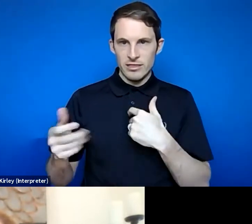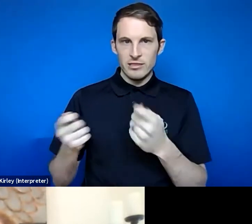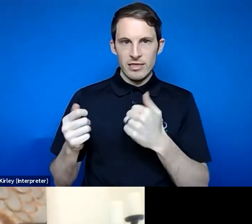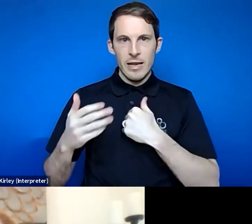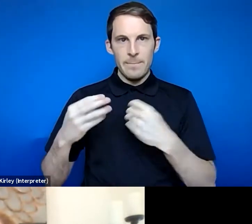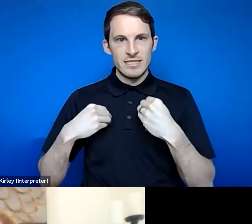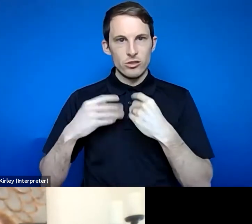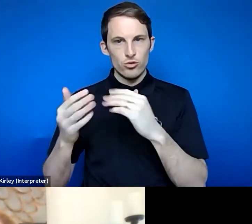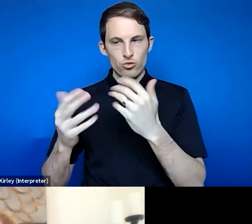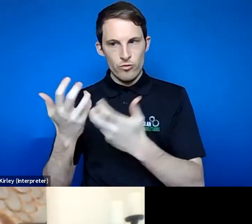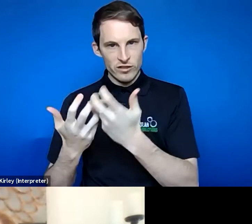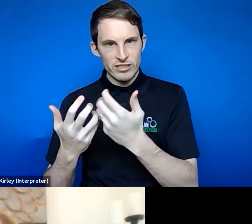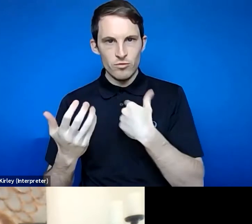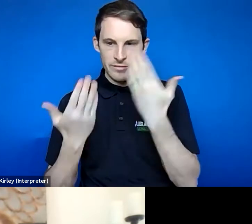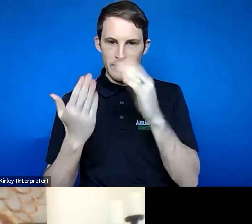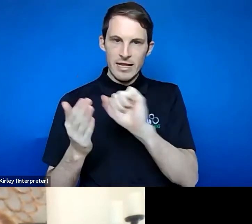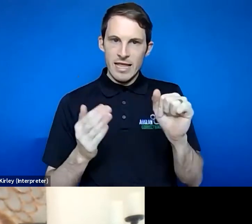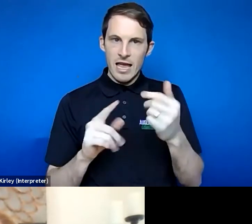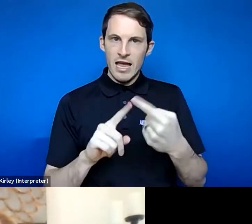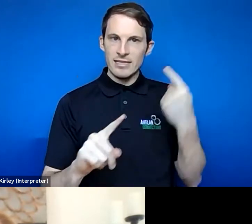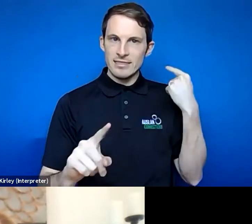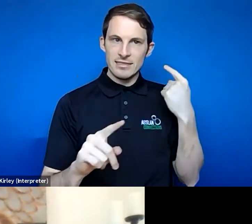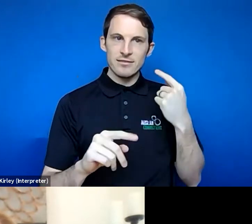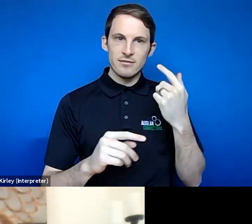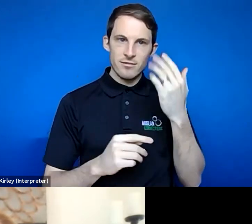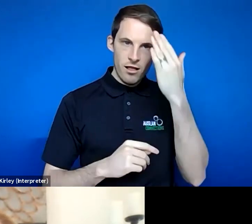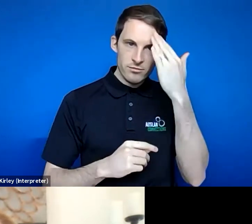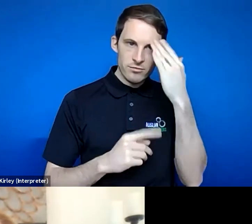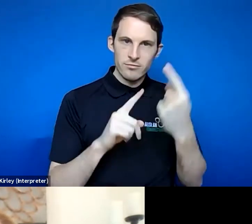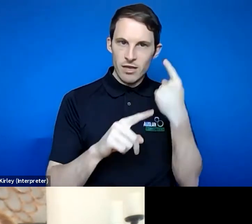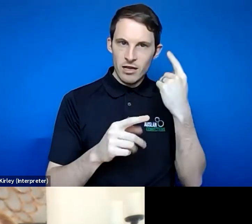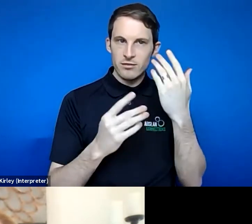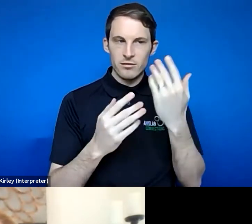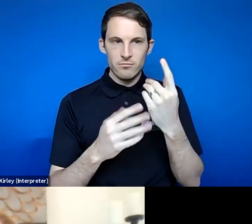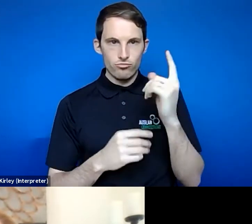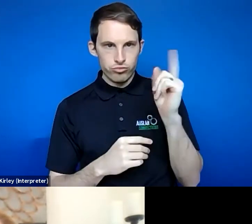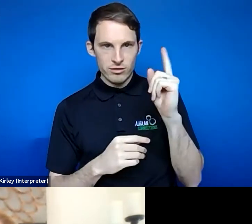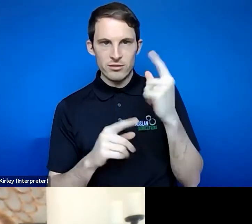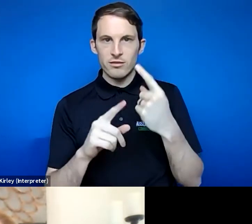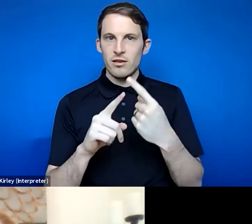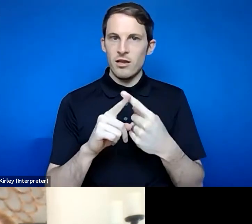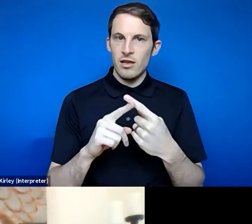their elders past and present and the traditional custodians and the ancestors of the lands